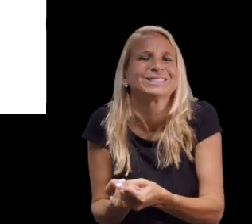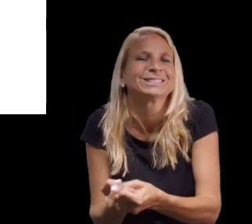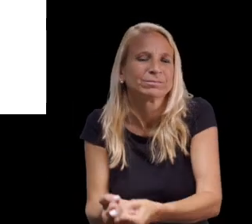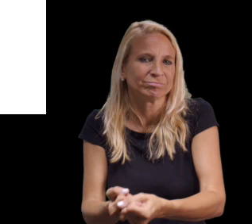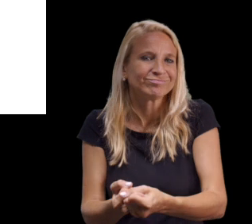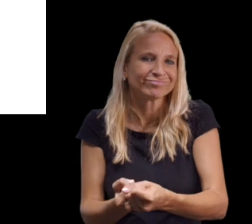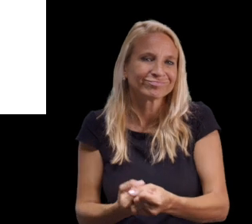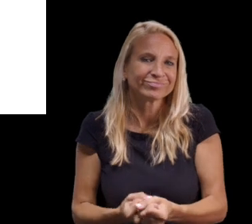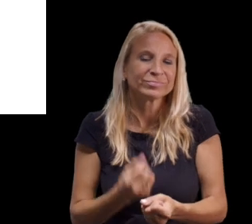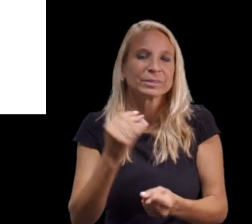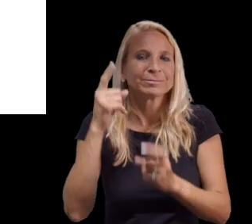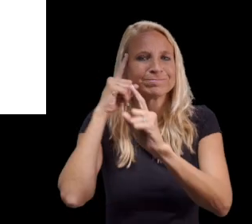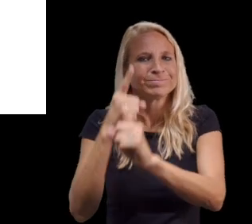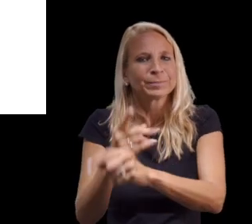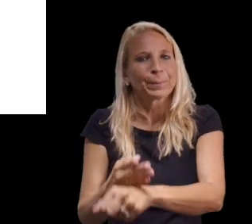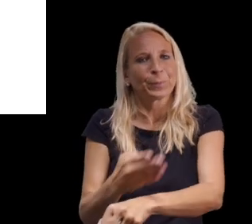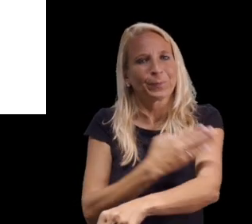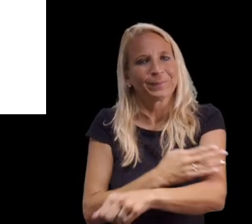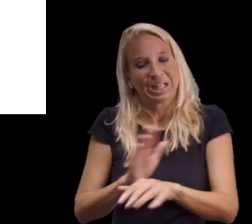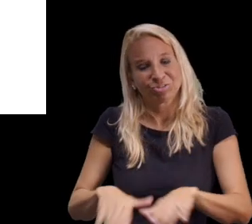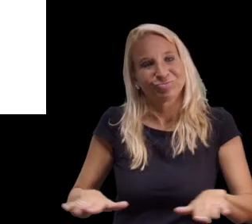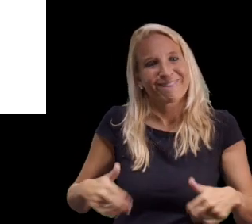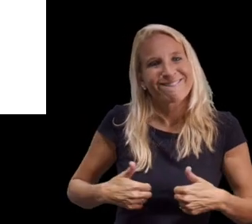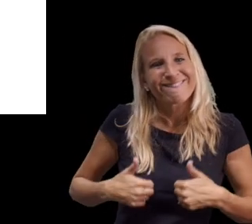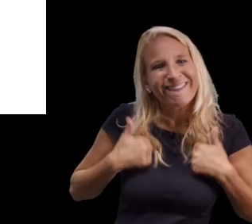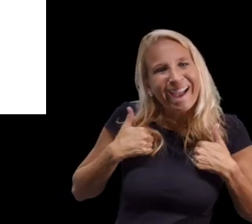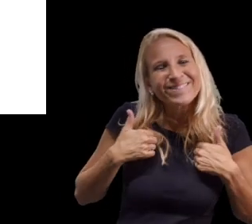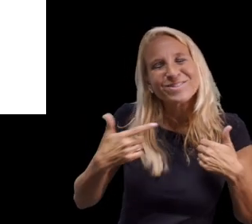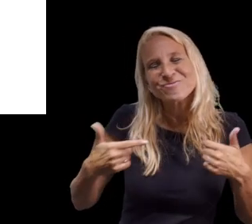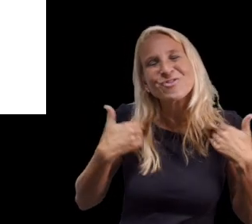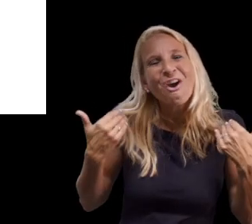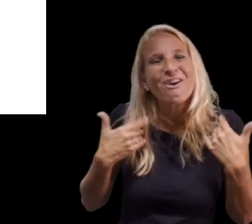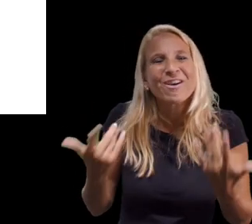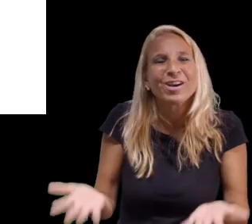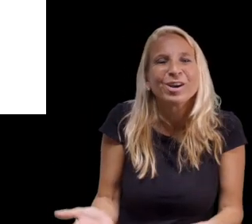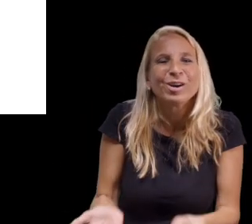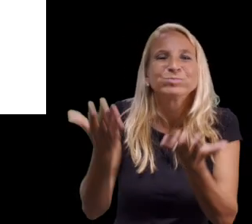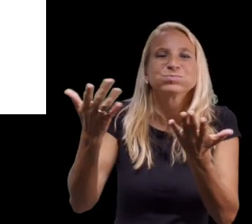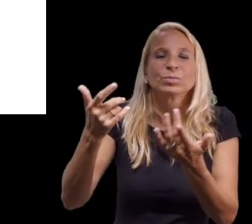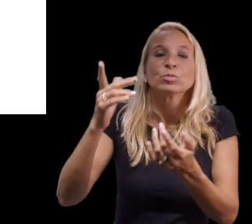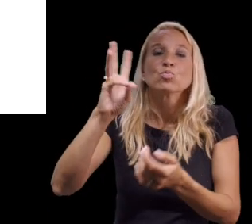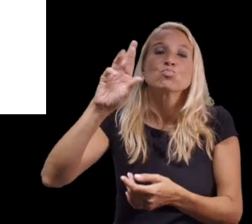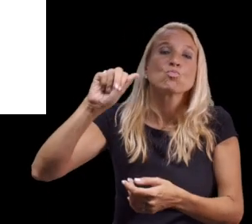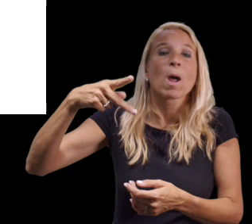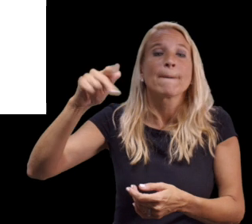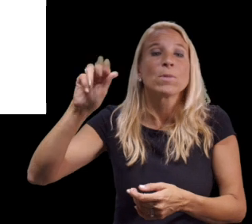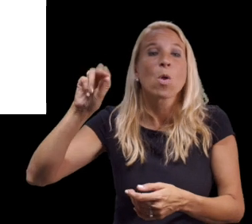and supports, and they aim to improve the lives of children and youth.